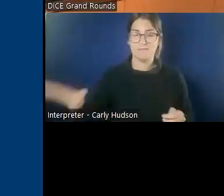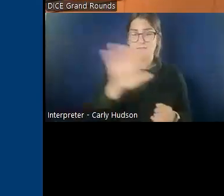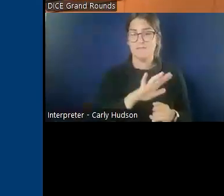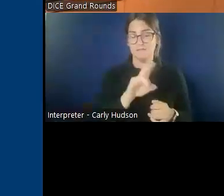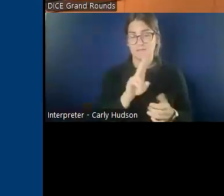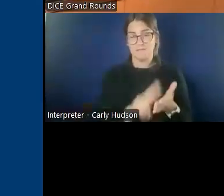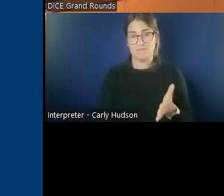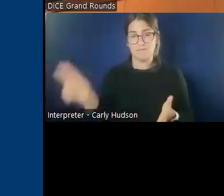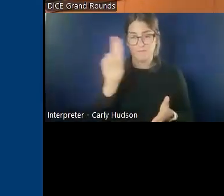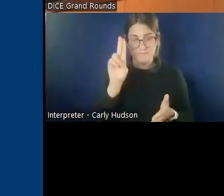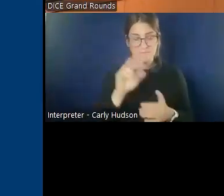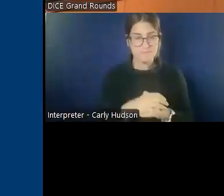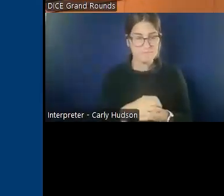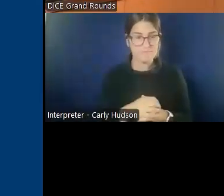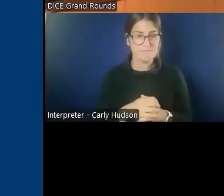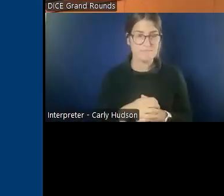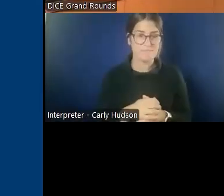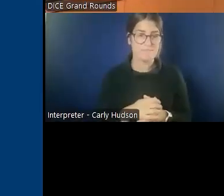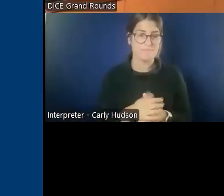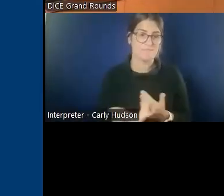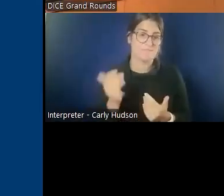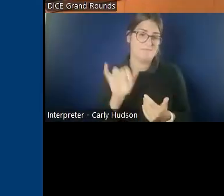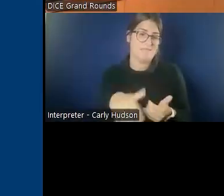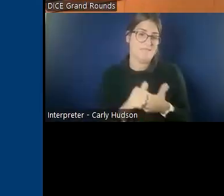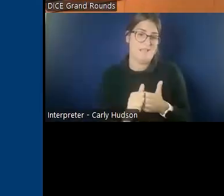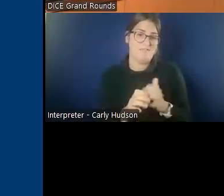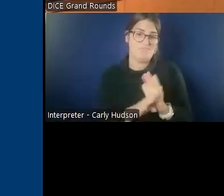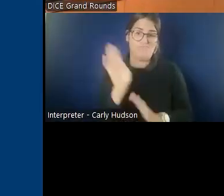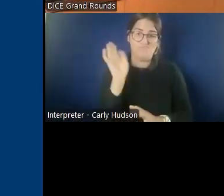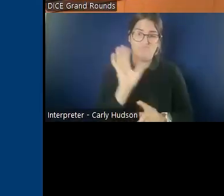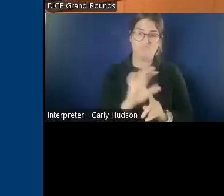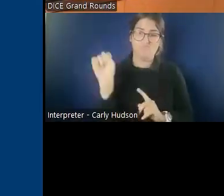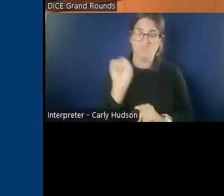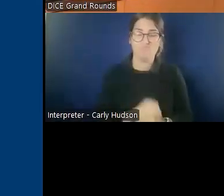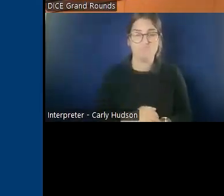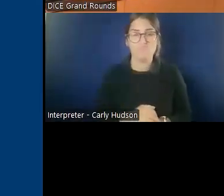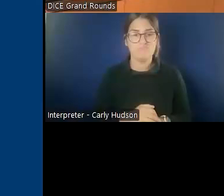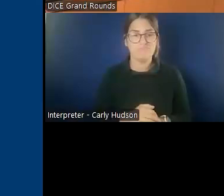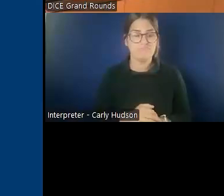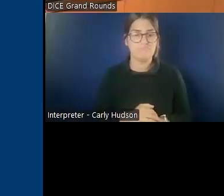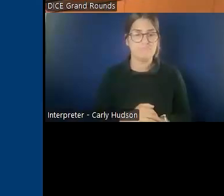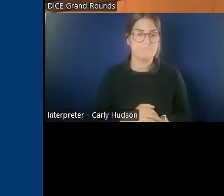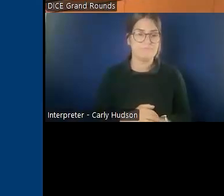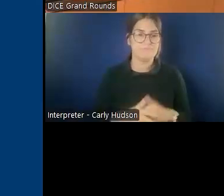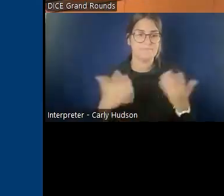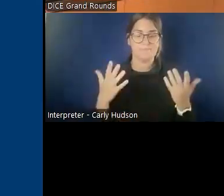that's kind of um how it developed um so I would have to say it just kind of developed organically